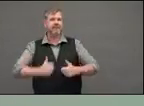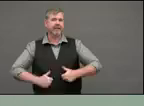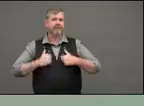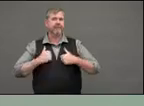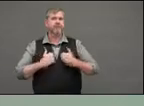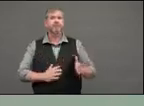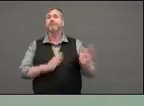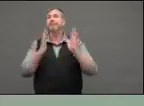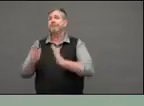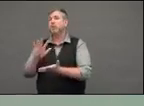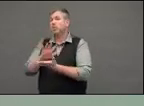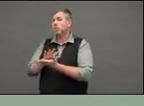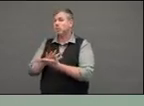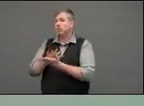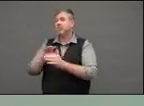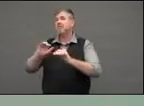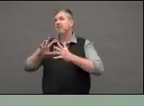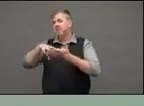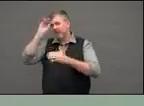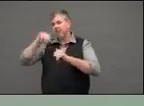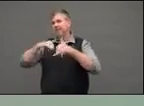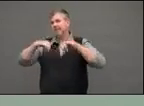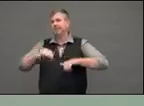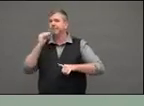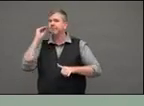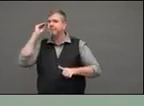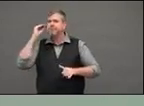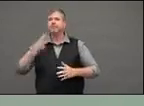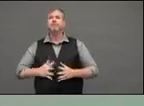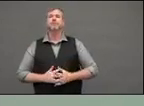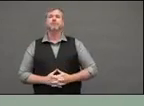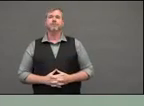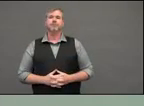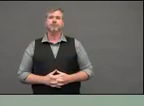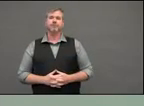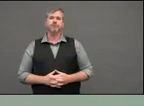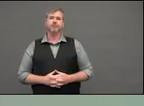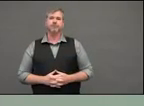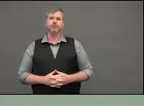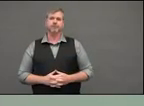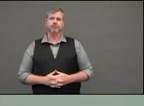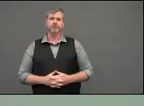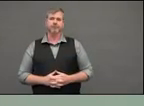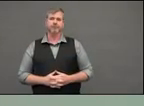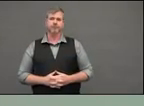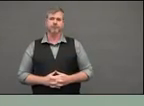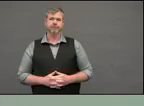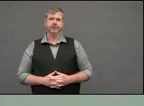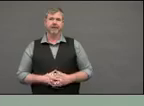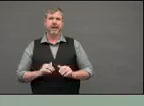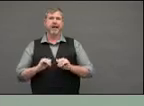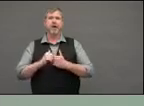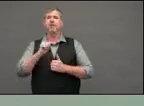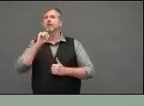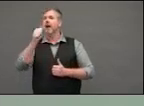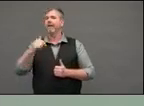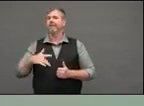so it was just how to not feel like it's a drag being at home